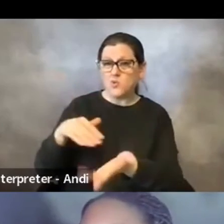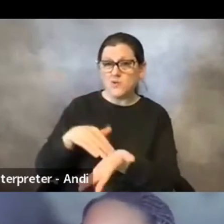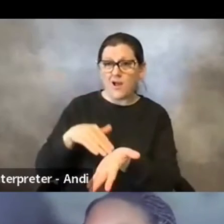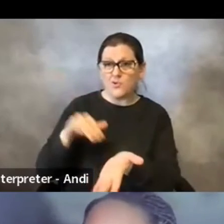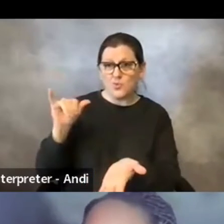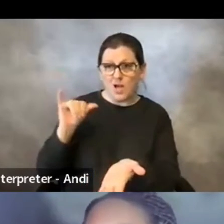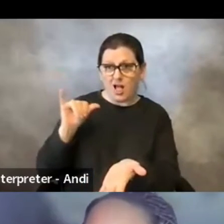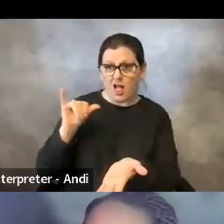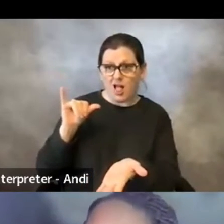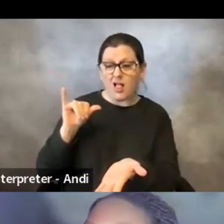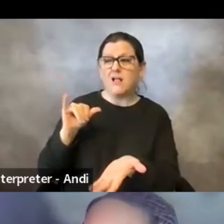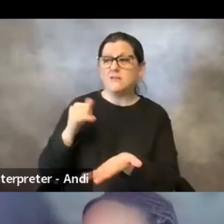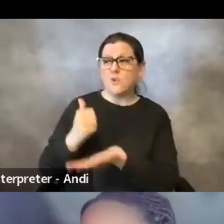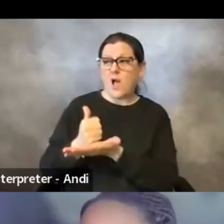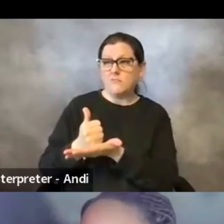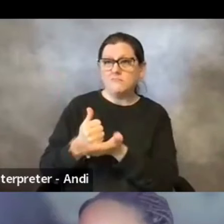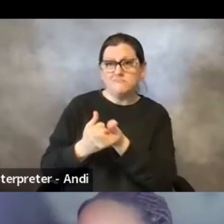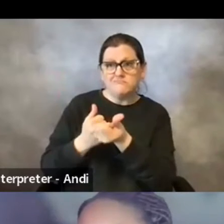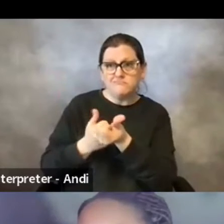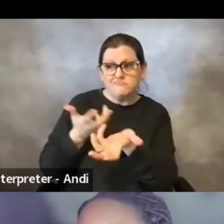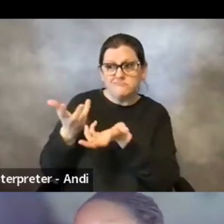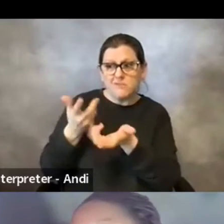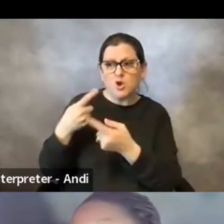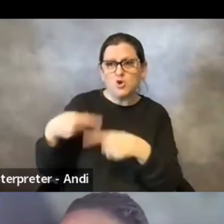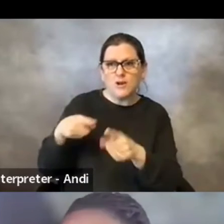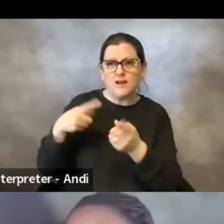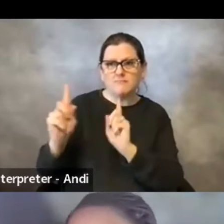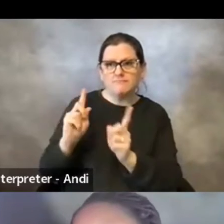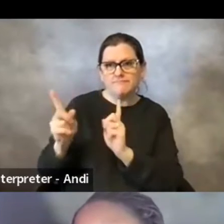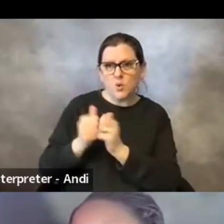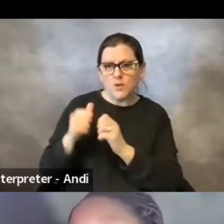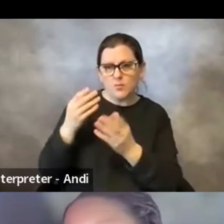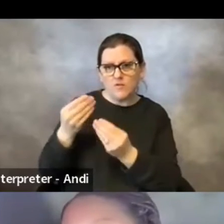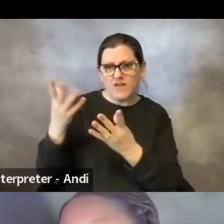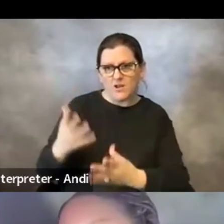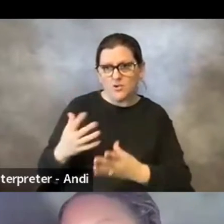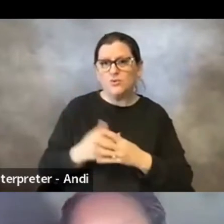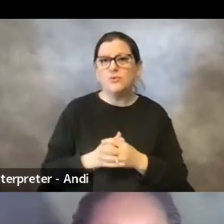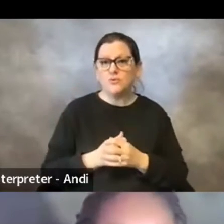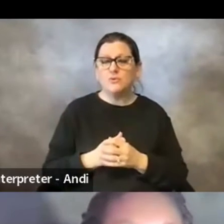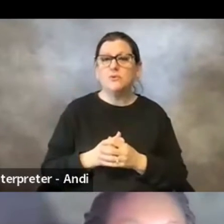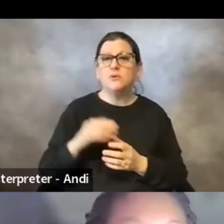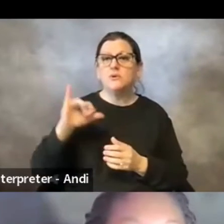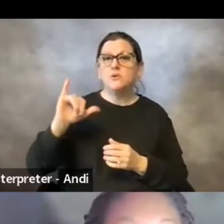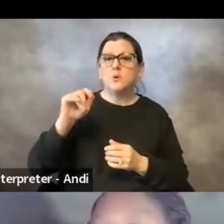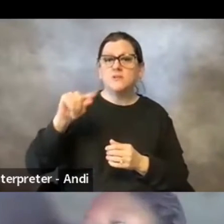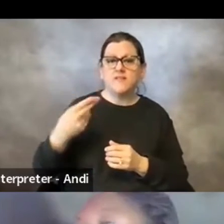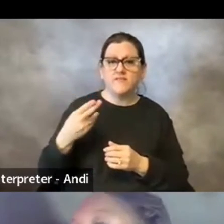help support those conversations with your provider. Maria Crowley: Right, right. Joseph, this question, I think is addressed to you. And I think